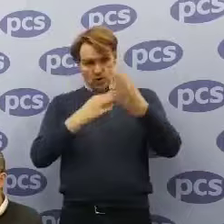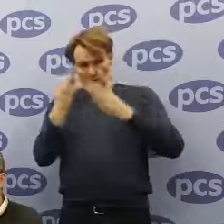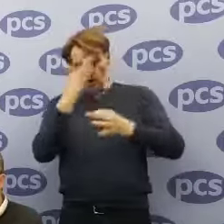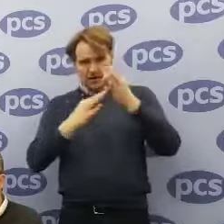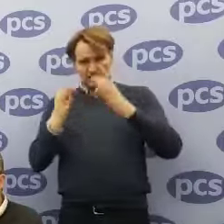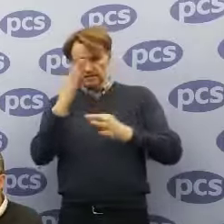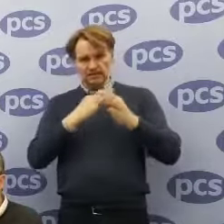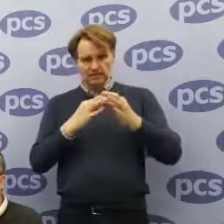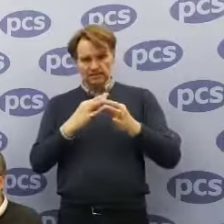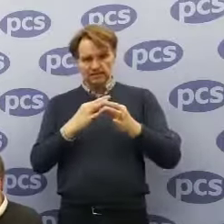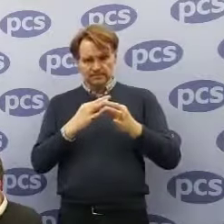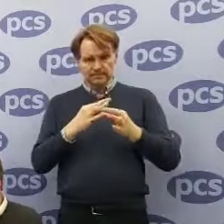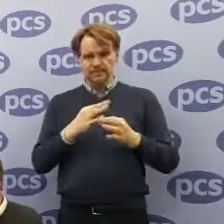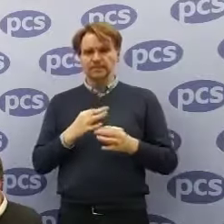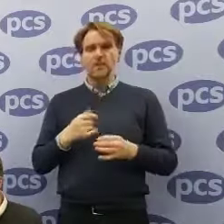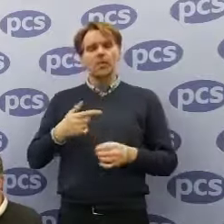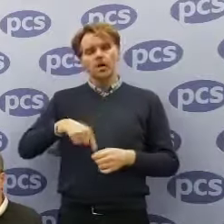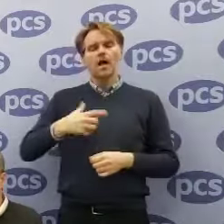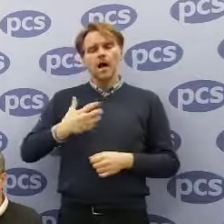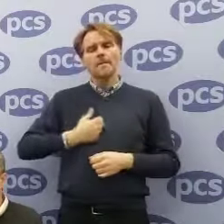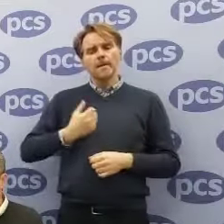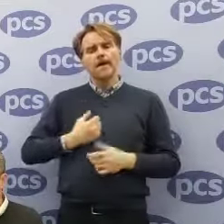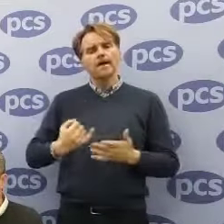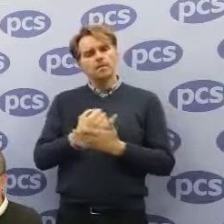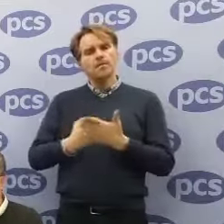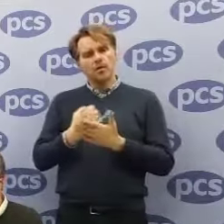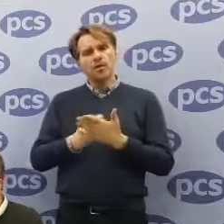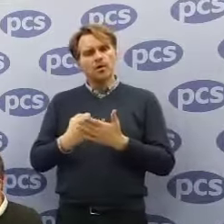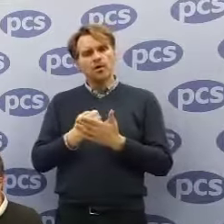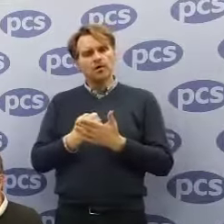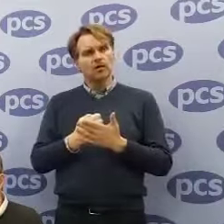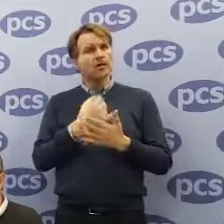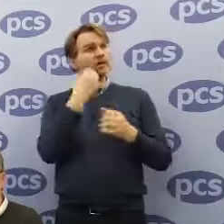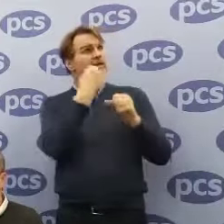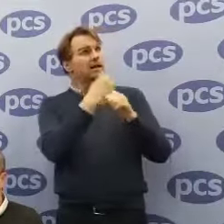disputes that we're paid badly we are taken for granted by the government and